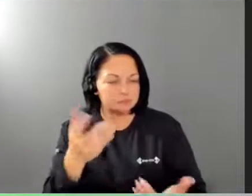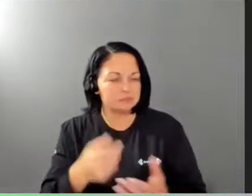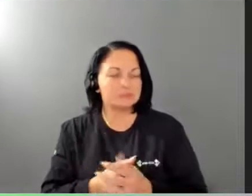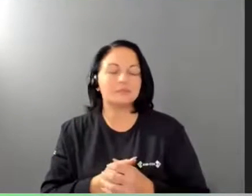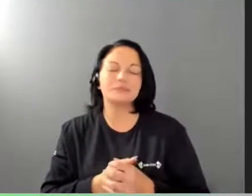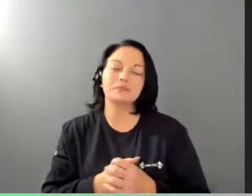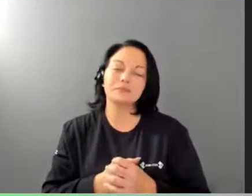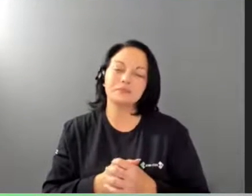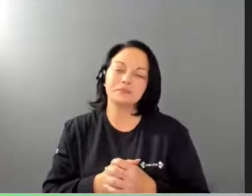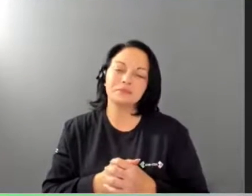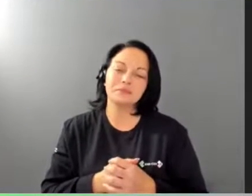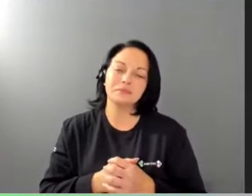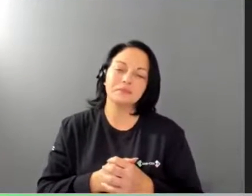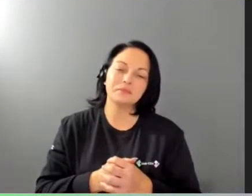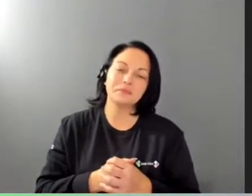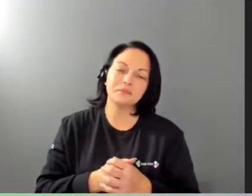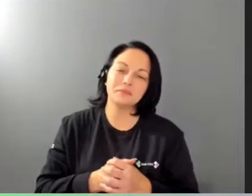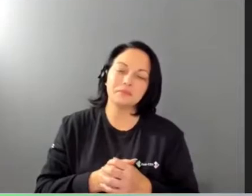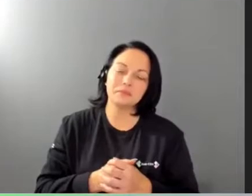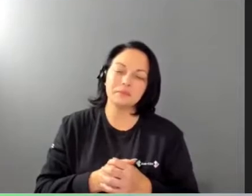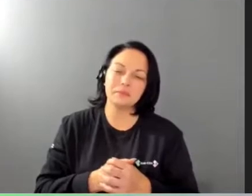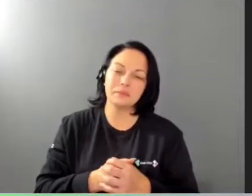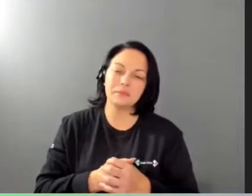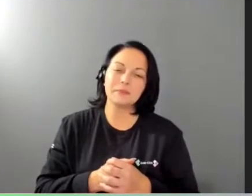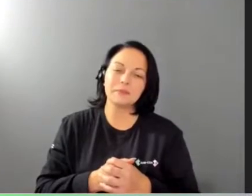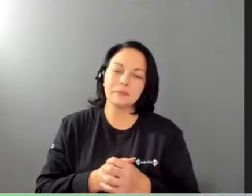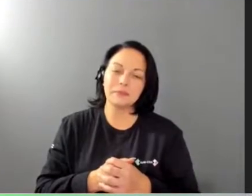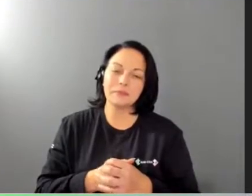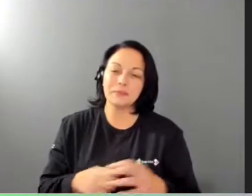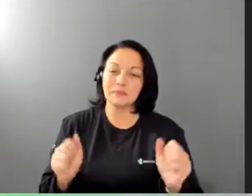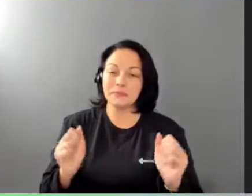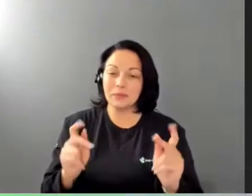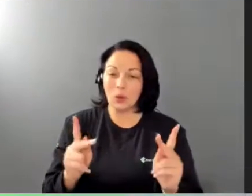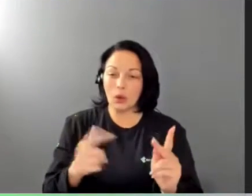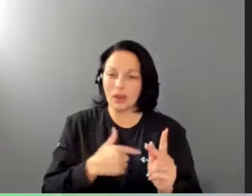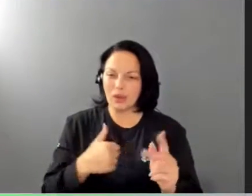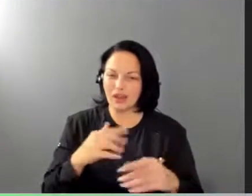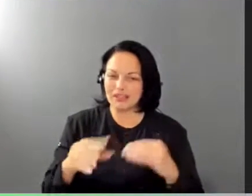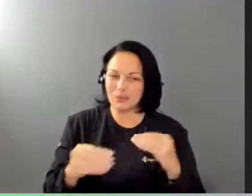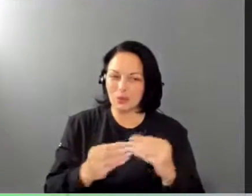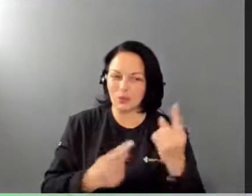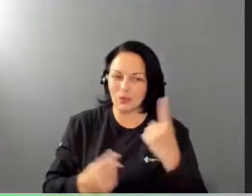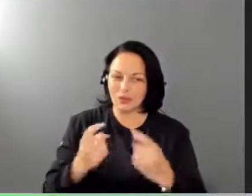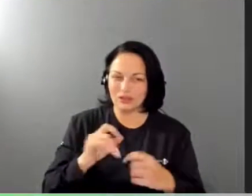challenge, so good luck reach out to us and let us know how your journey goes, we'd love